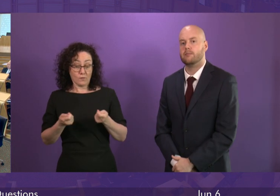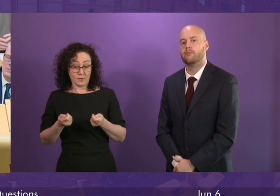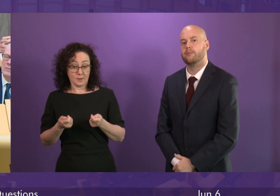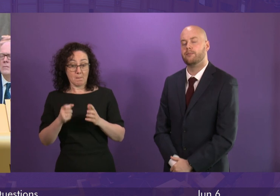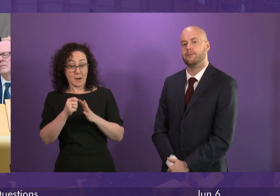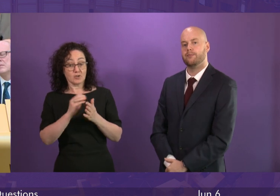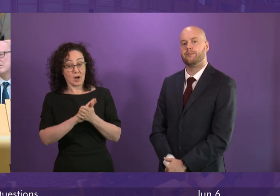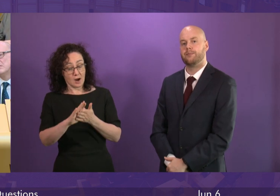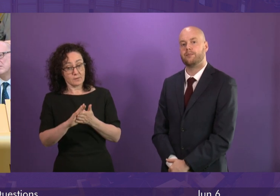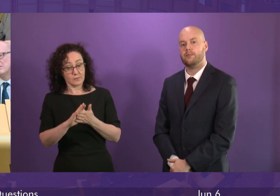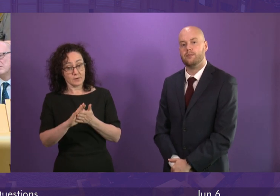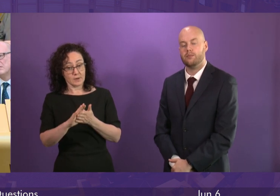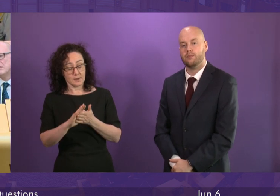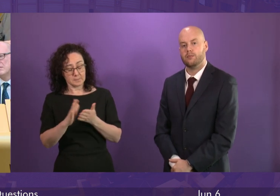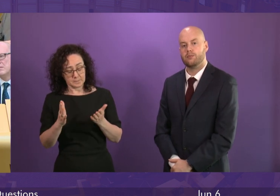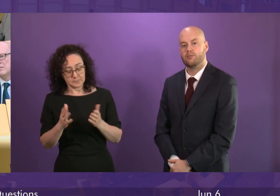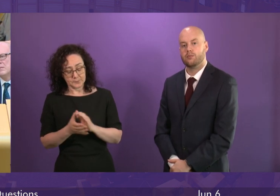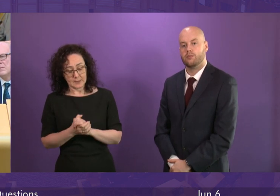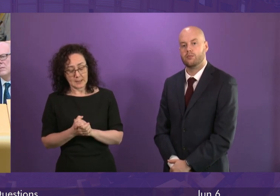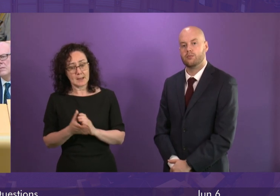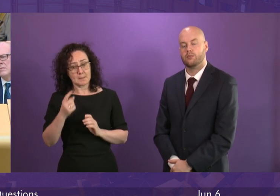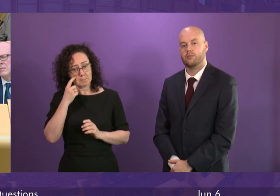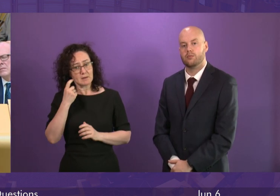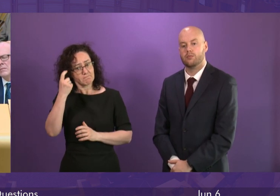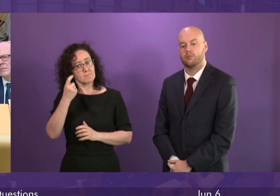Harvie has reflected on the issues that we all face in relation to climate